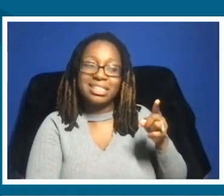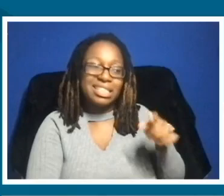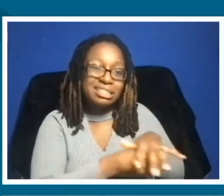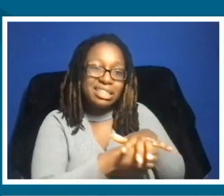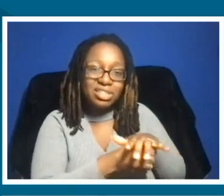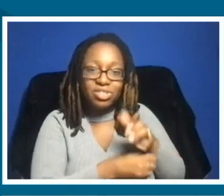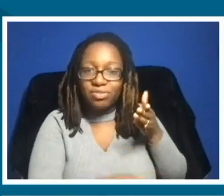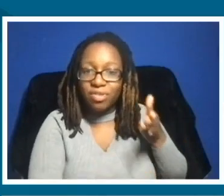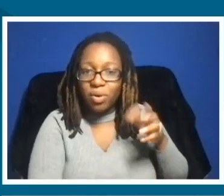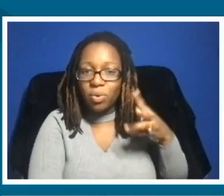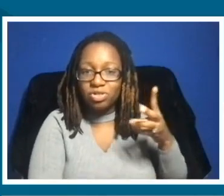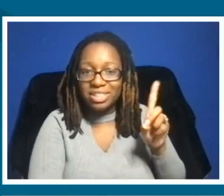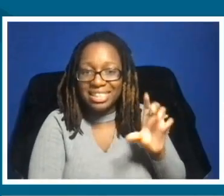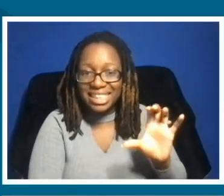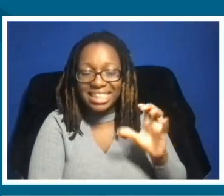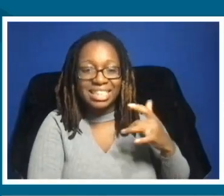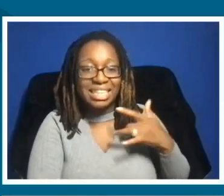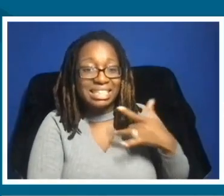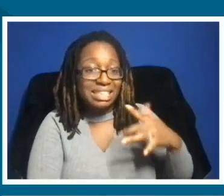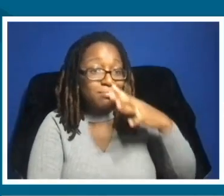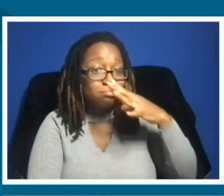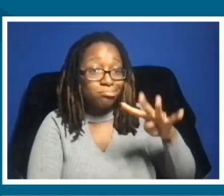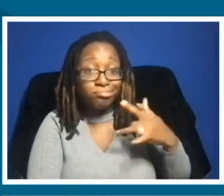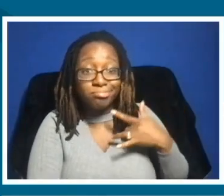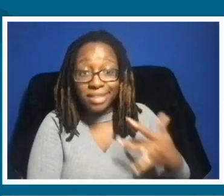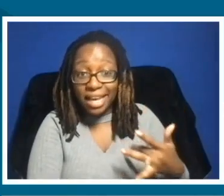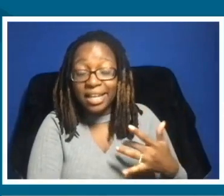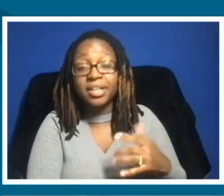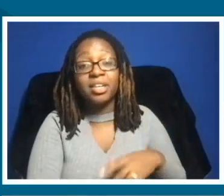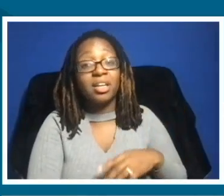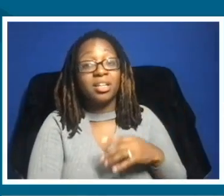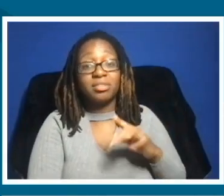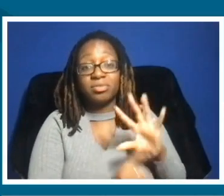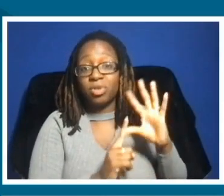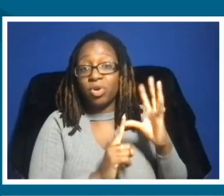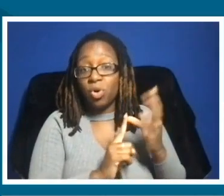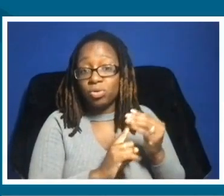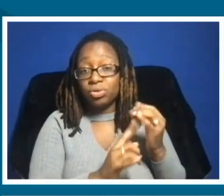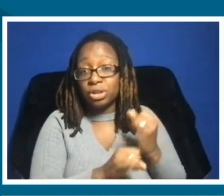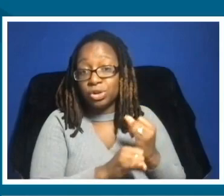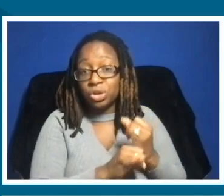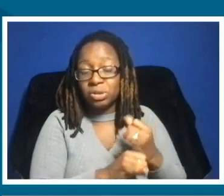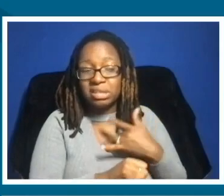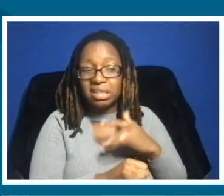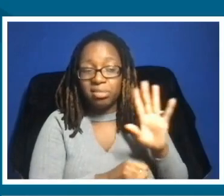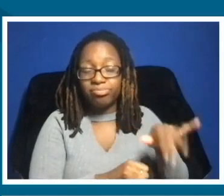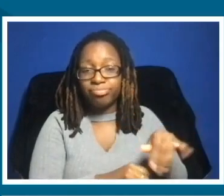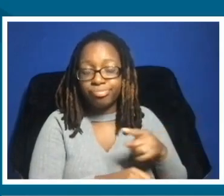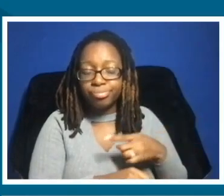that is often ignored frankly by cultural institutions and by city